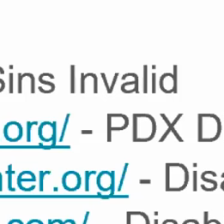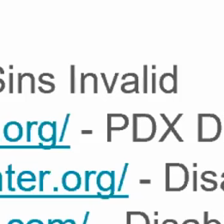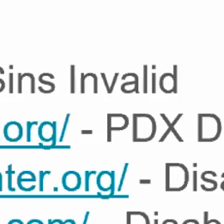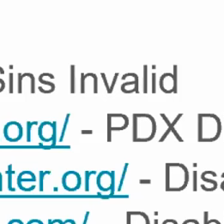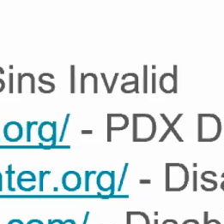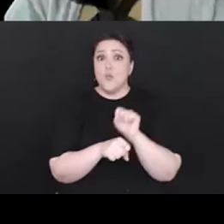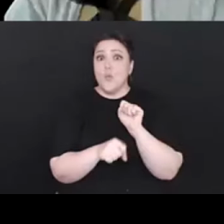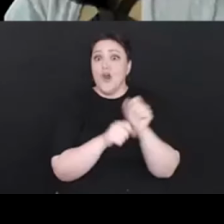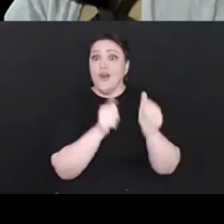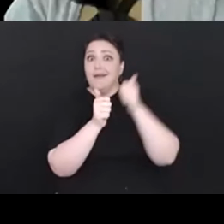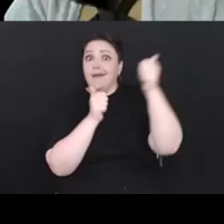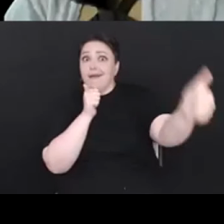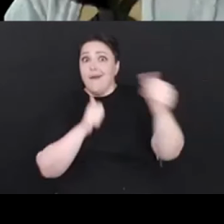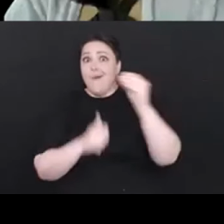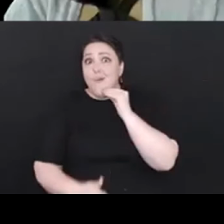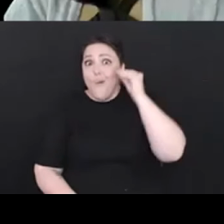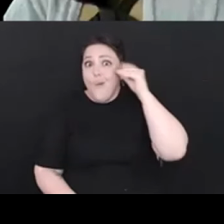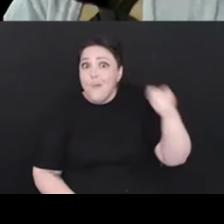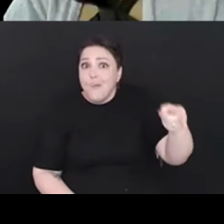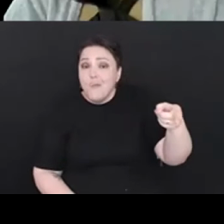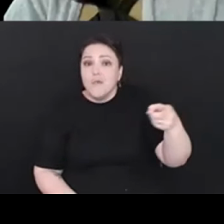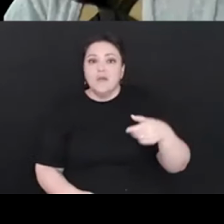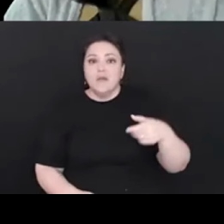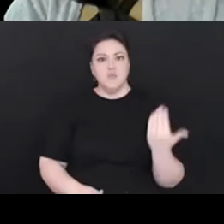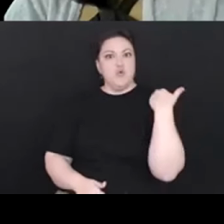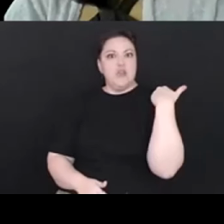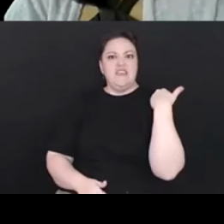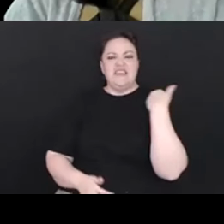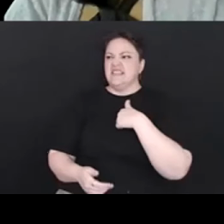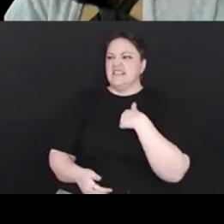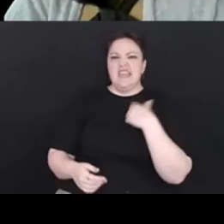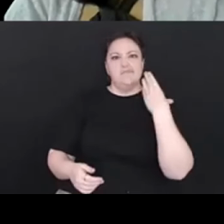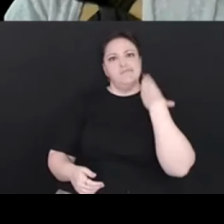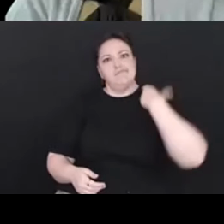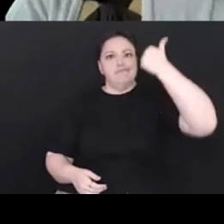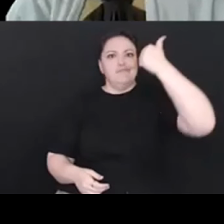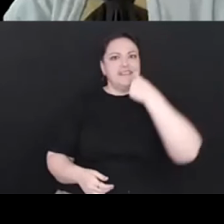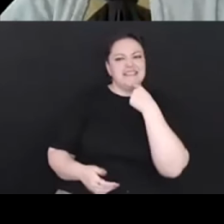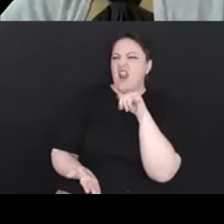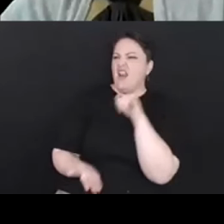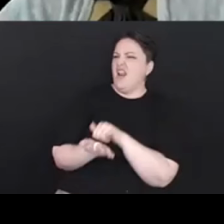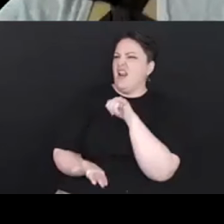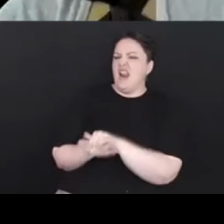that were previously claimed, you know, as, as impossible or impractical, um, they're